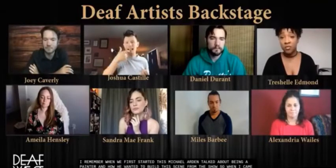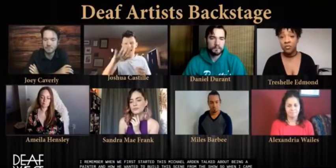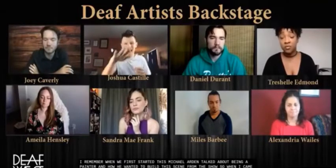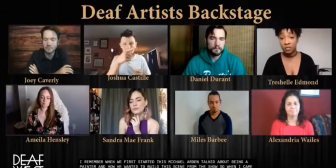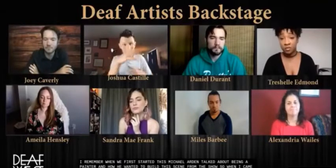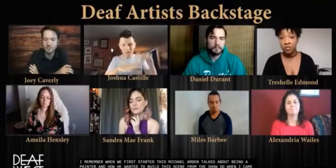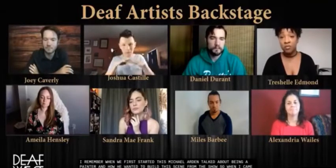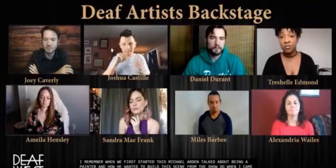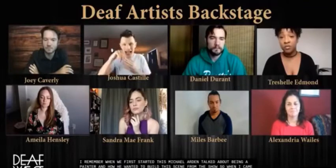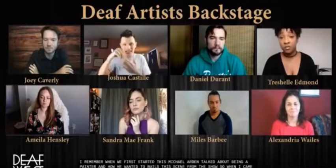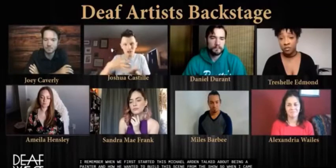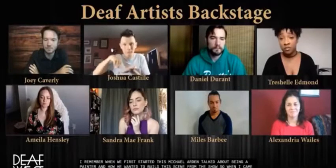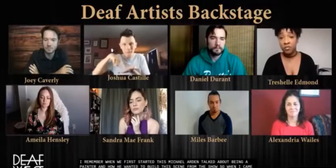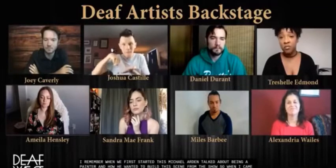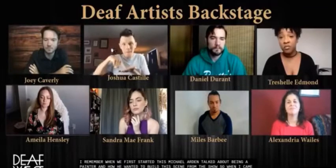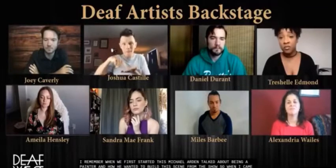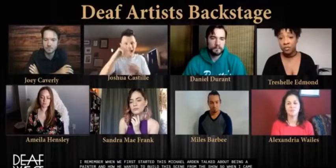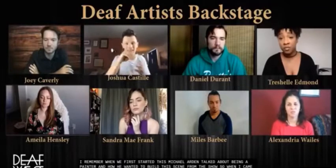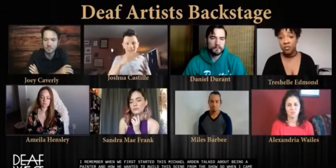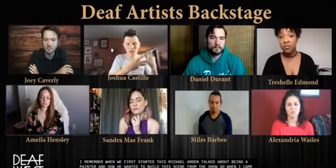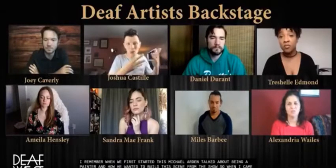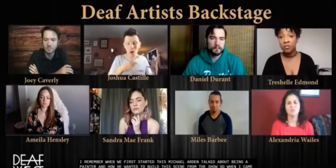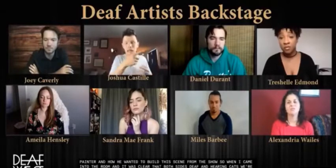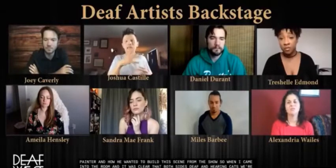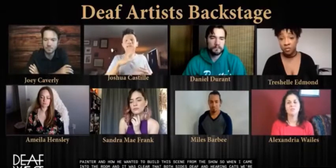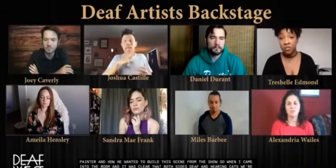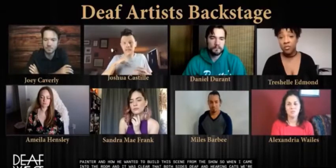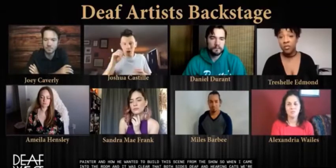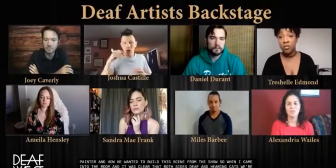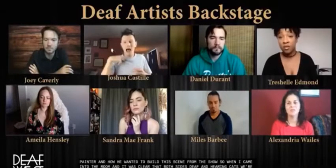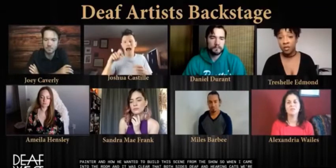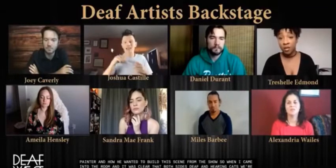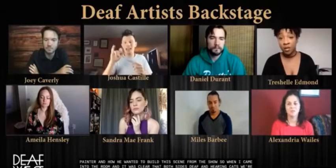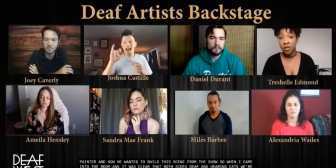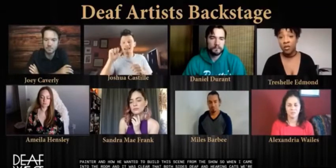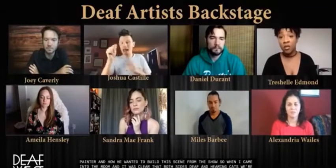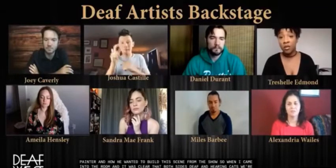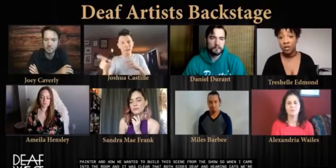And so, to start I didn't feel comfortable necessarily with doing a musical.